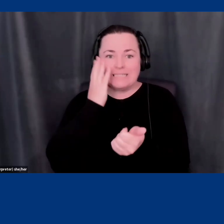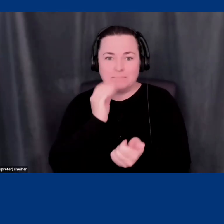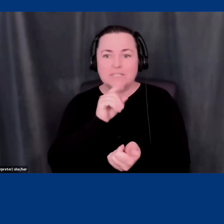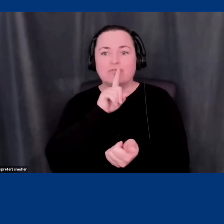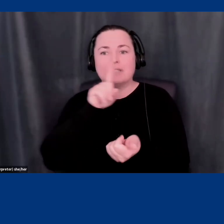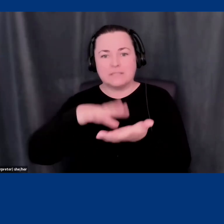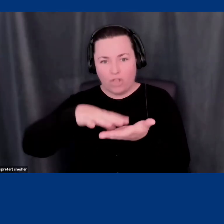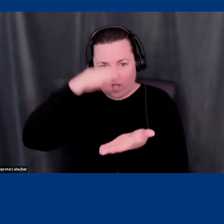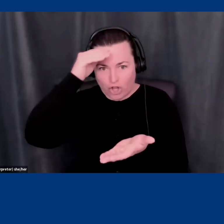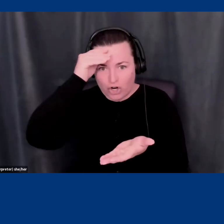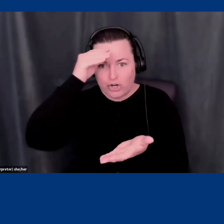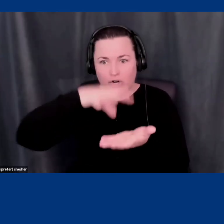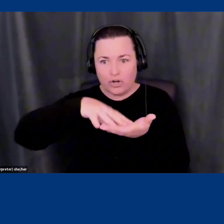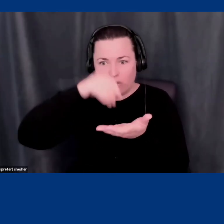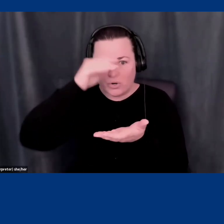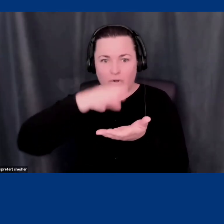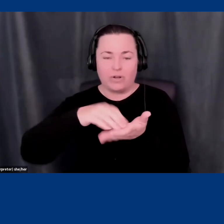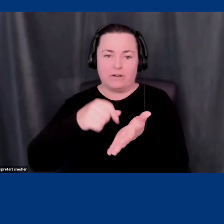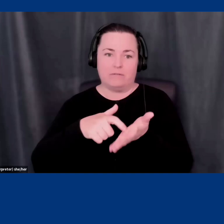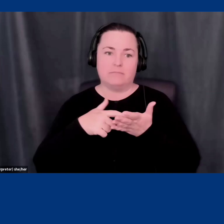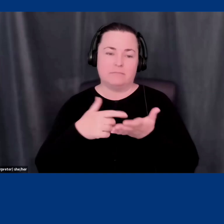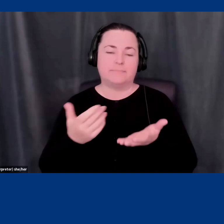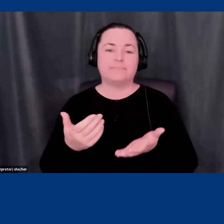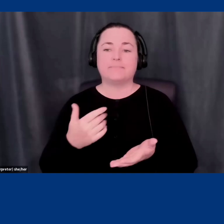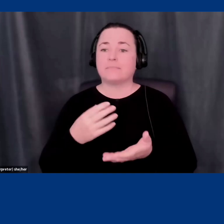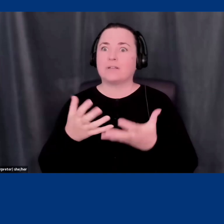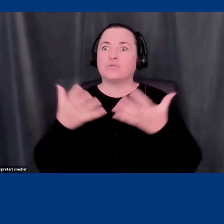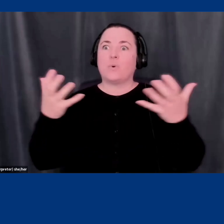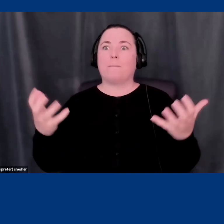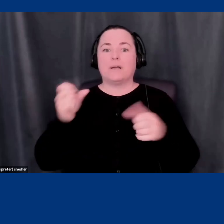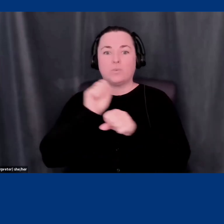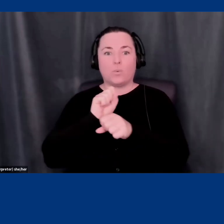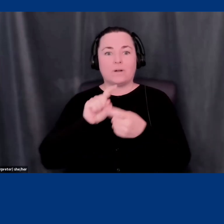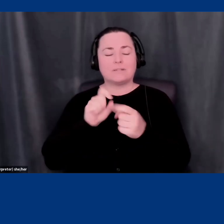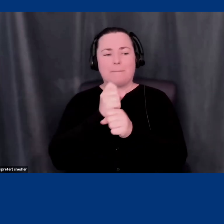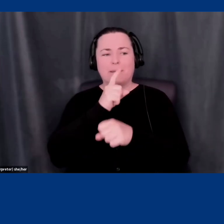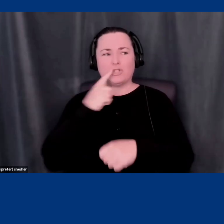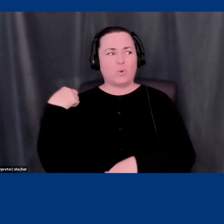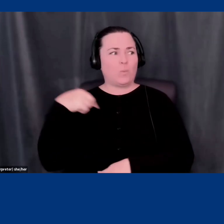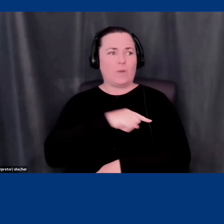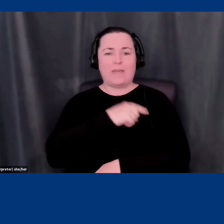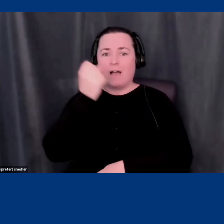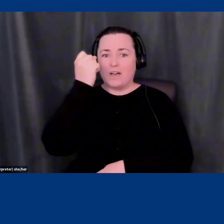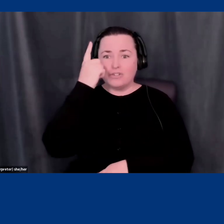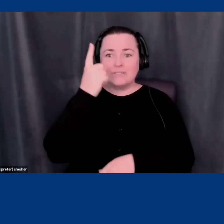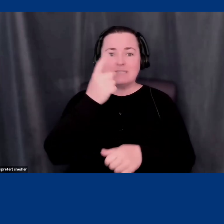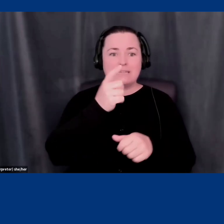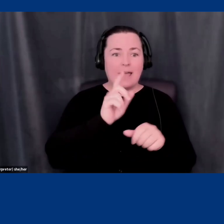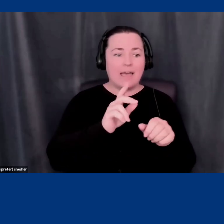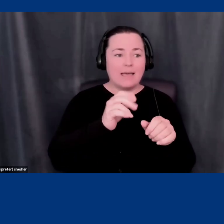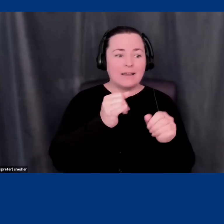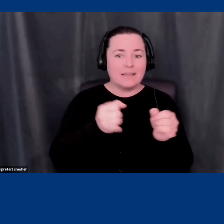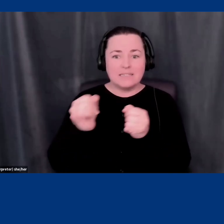And there's so much work to do to just make sure that we're understanding individuals and families and their unique experiences on a one to one